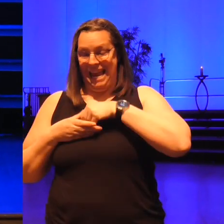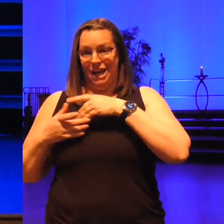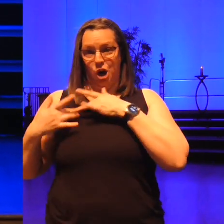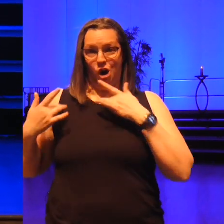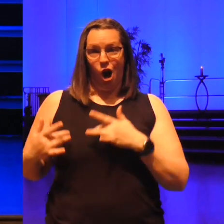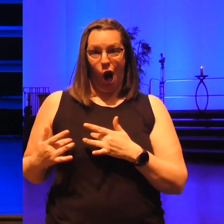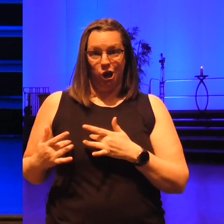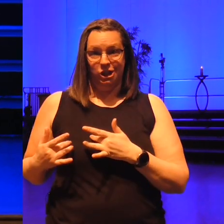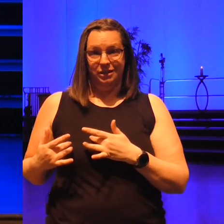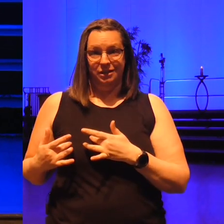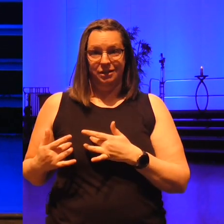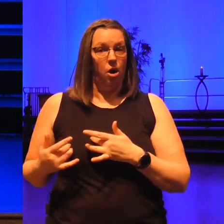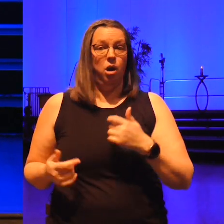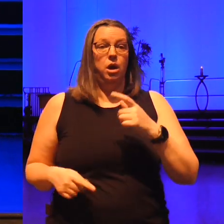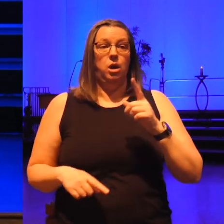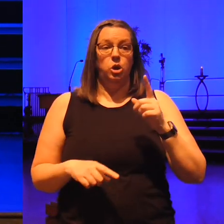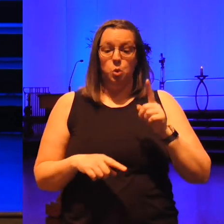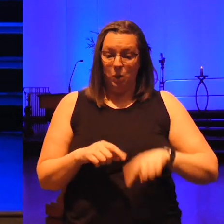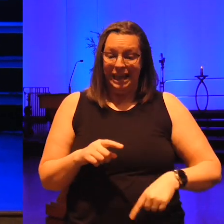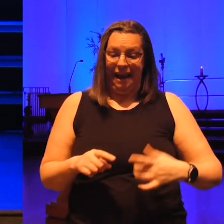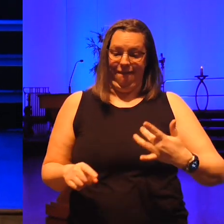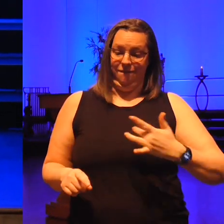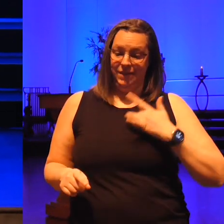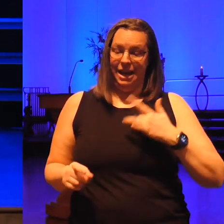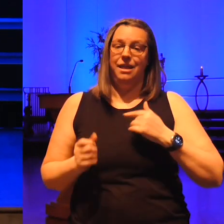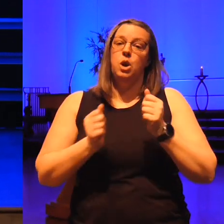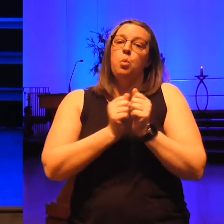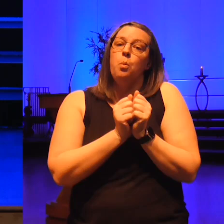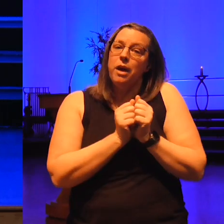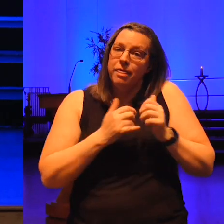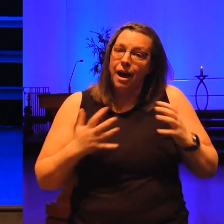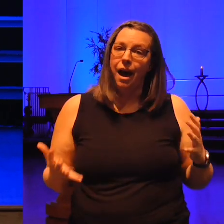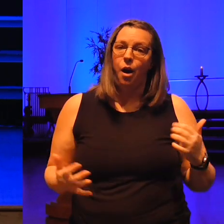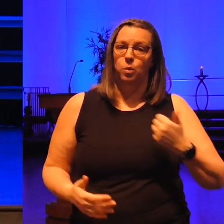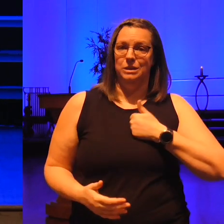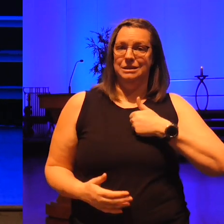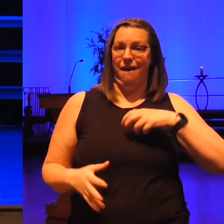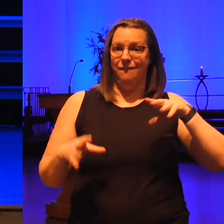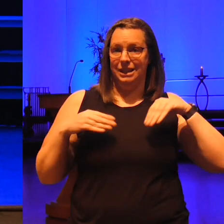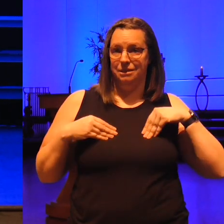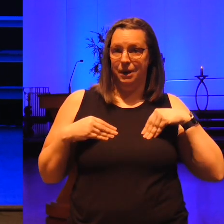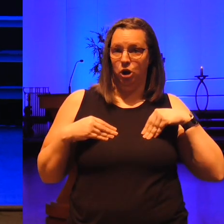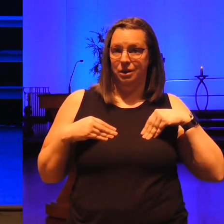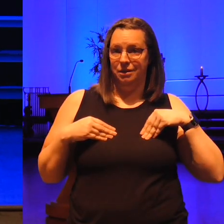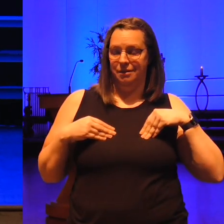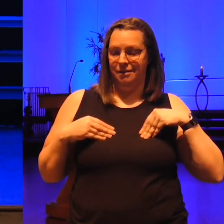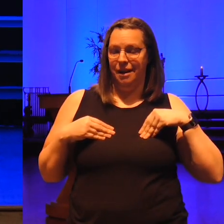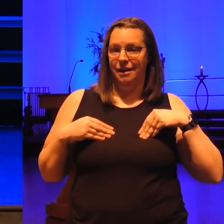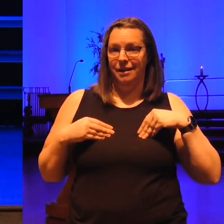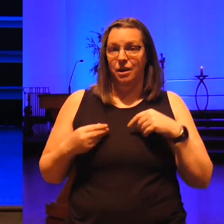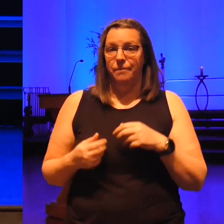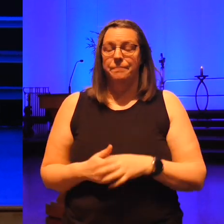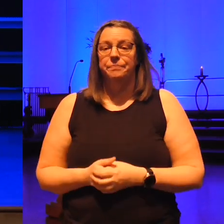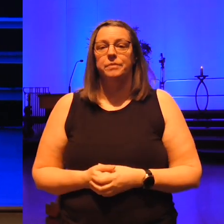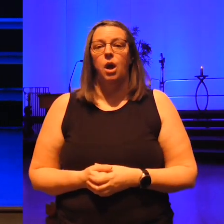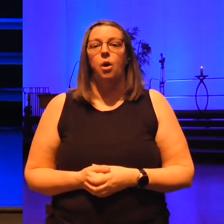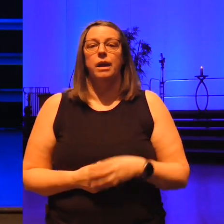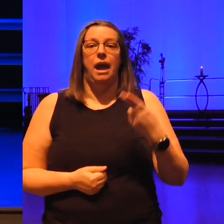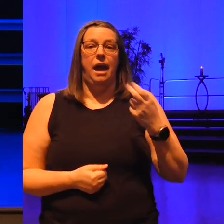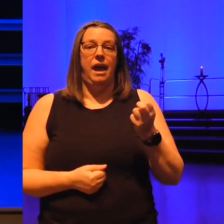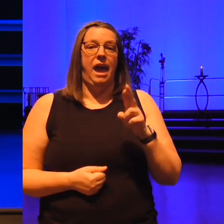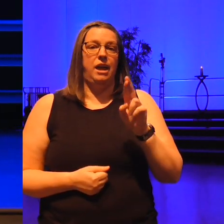feel it doesn't mean it's not there but you won't experience it Henry now the great Catholic teacher